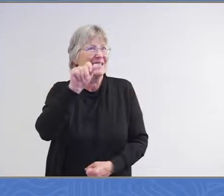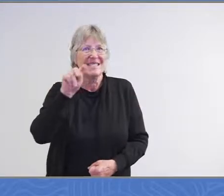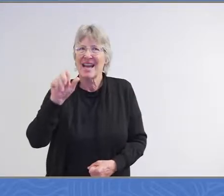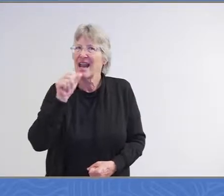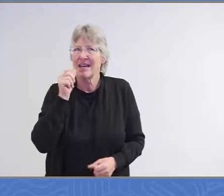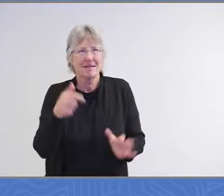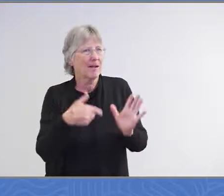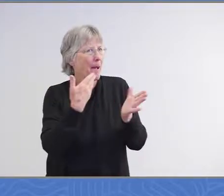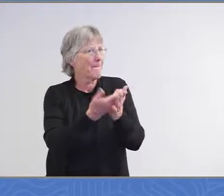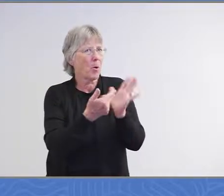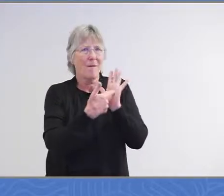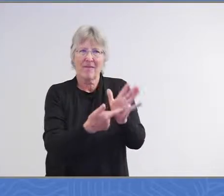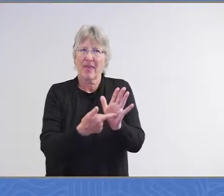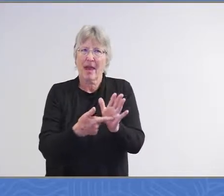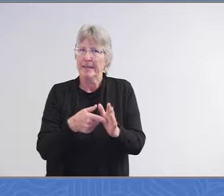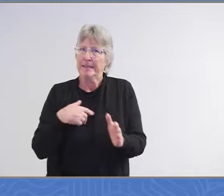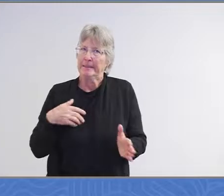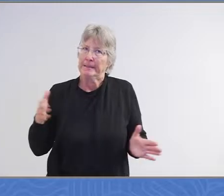and our wellbeing is not being considered.